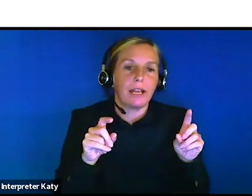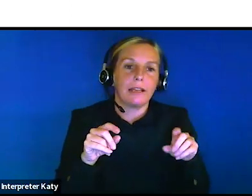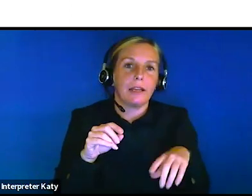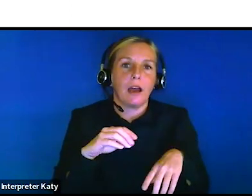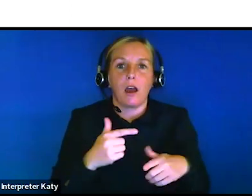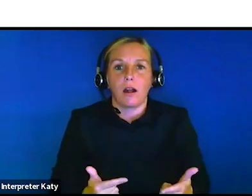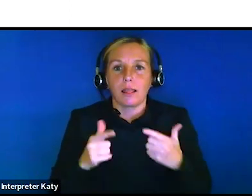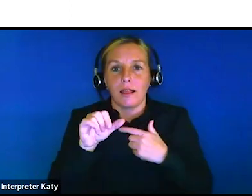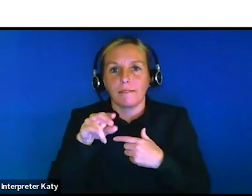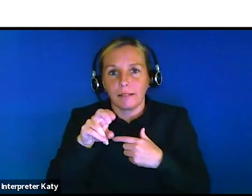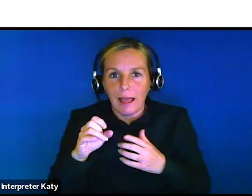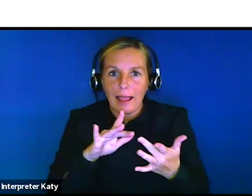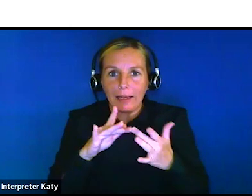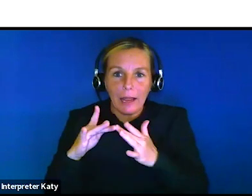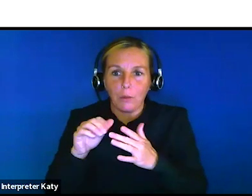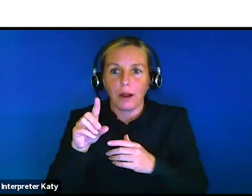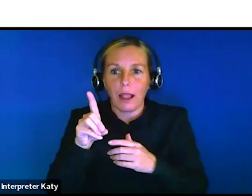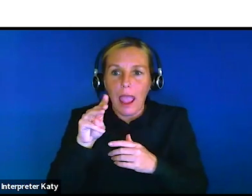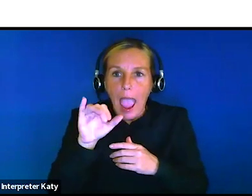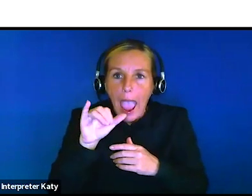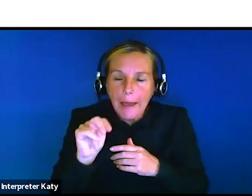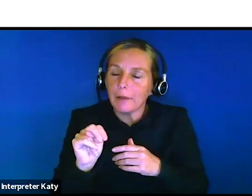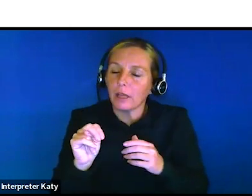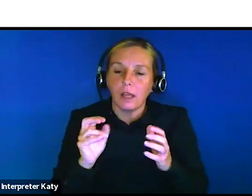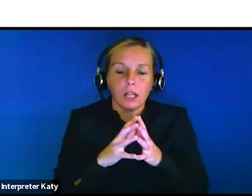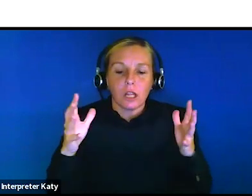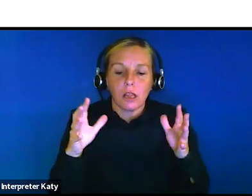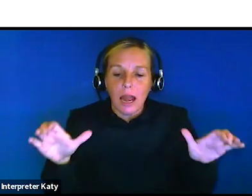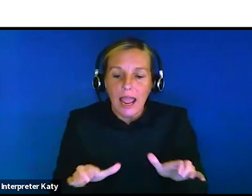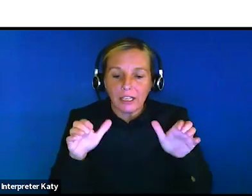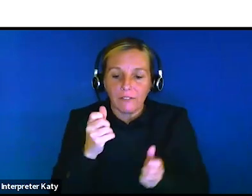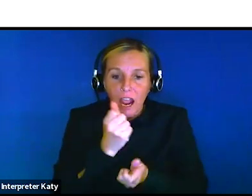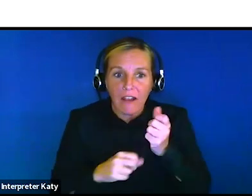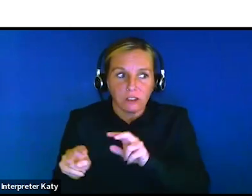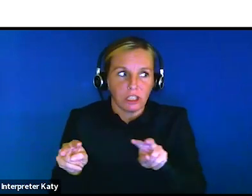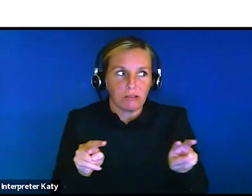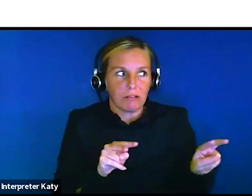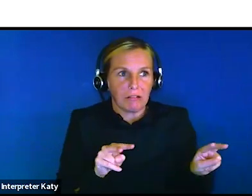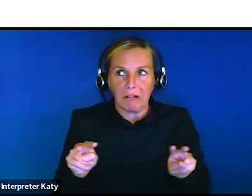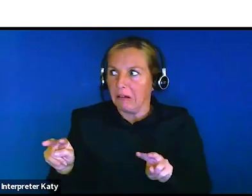There's a whole bunch of activity and everybody is looking around like, how do we get all this done?